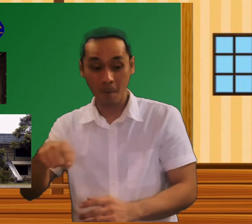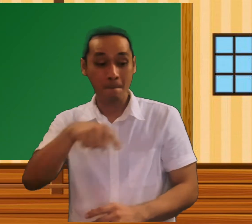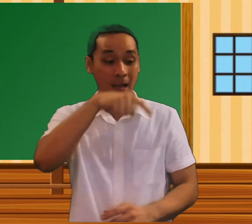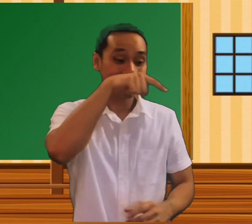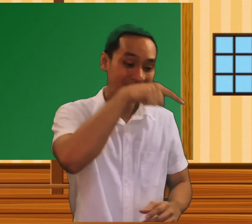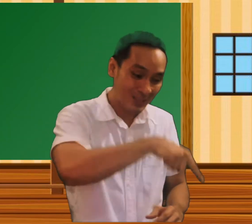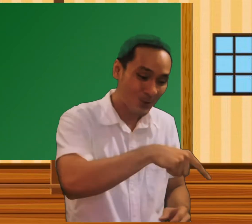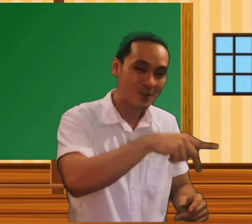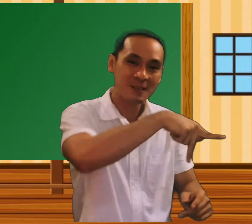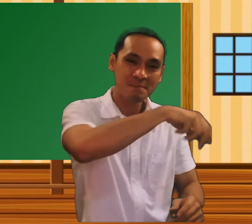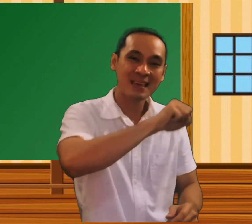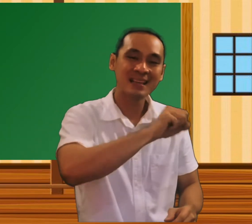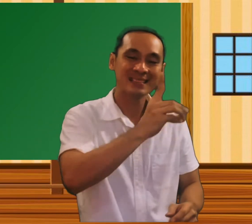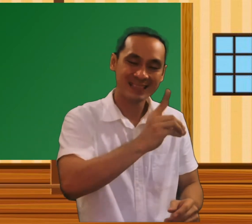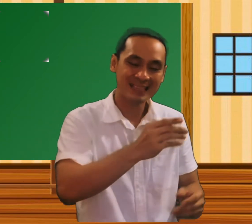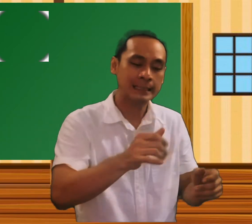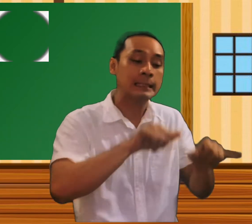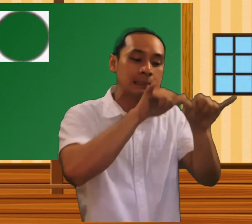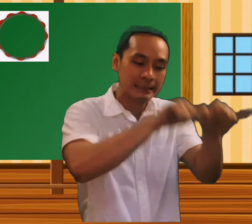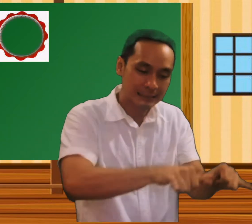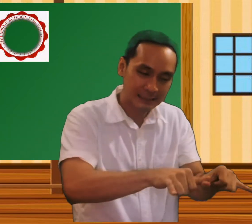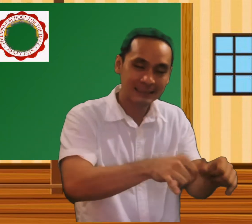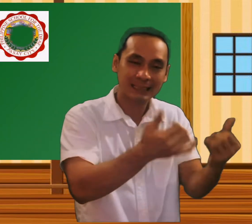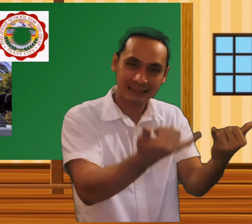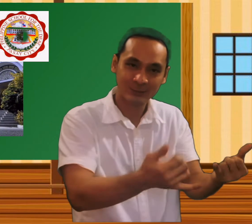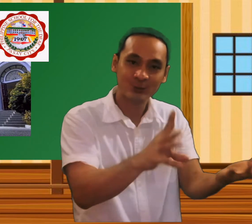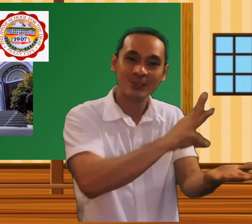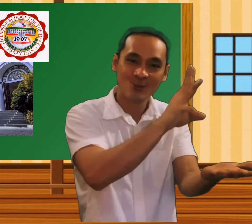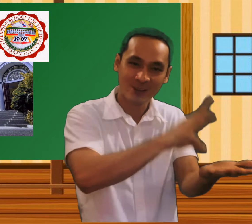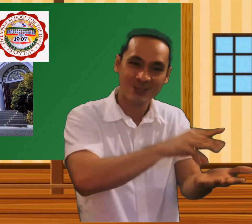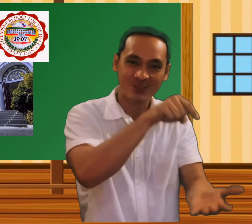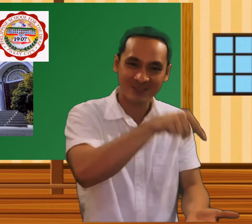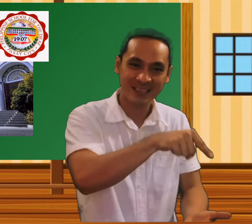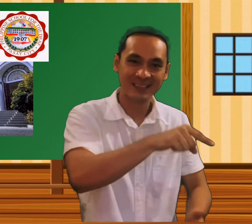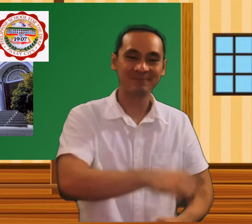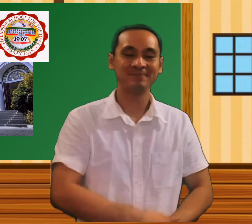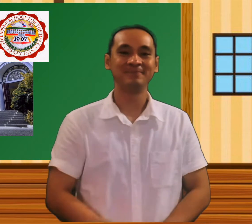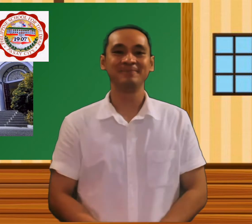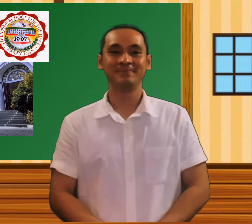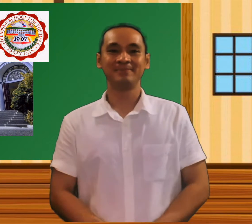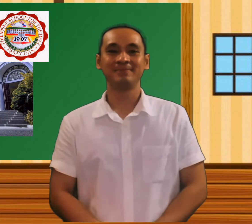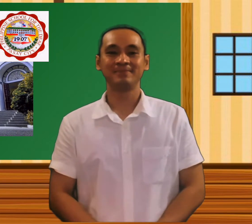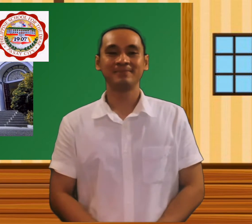while psd remained on its present site